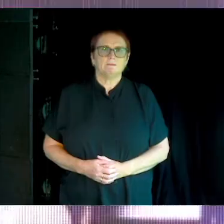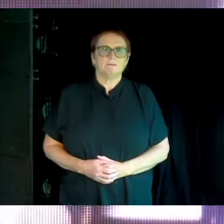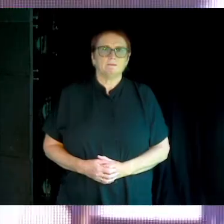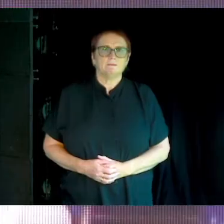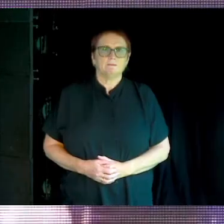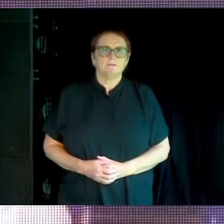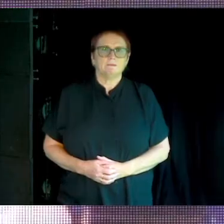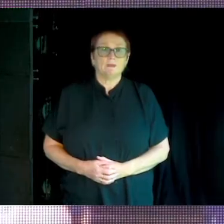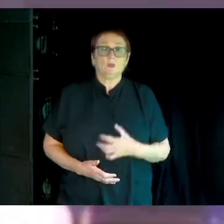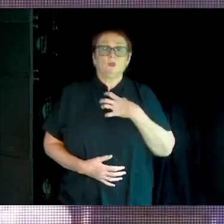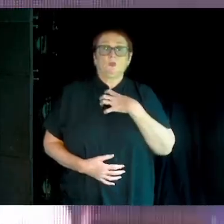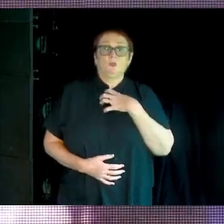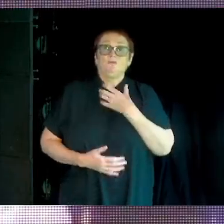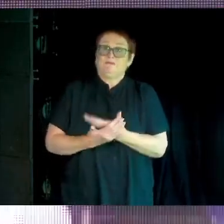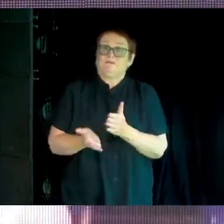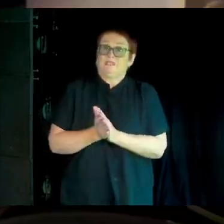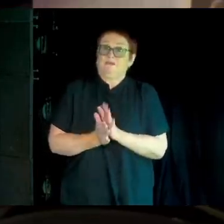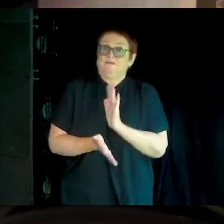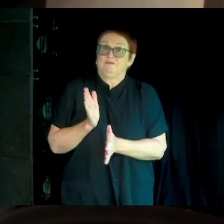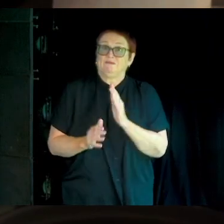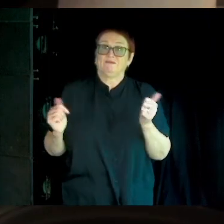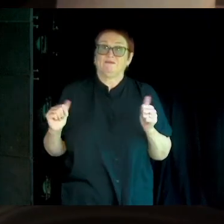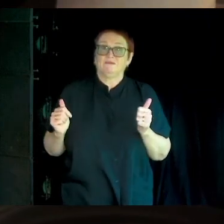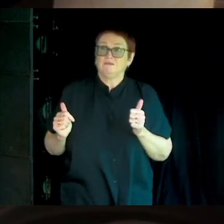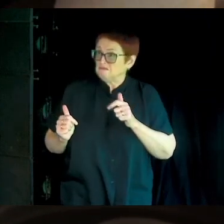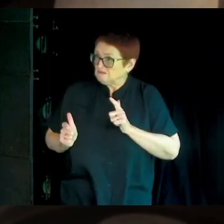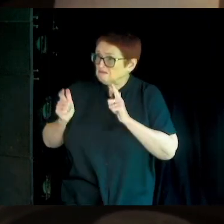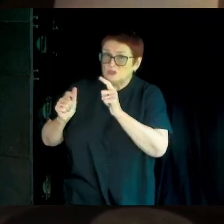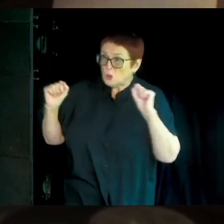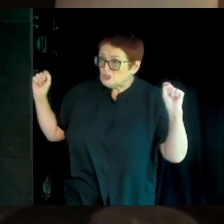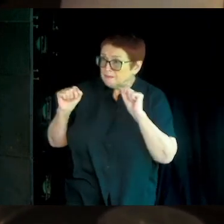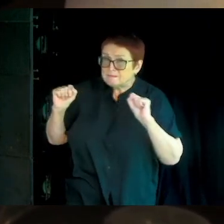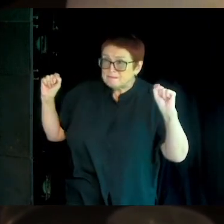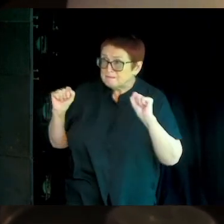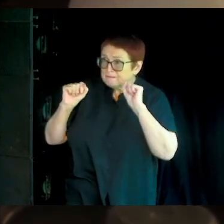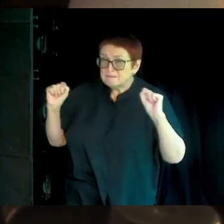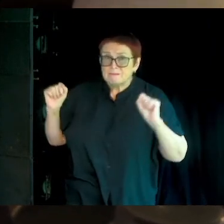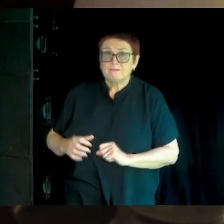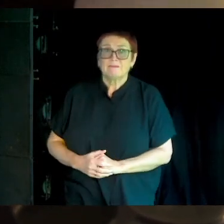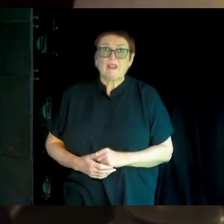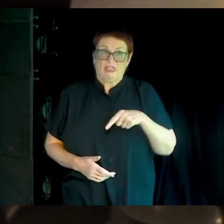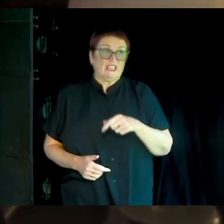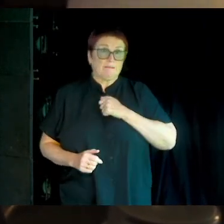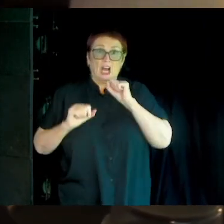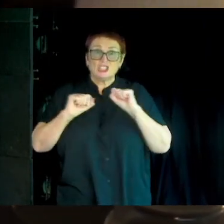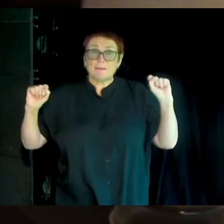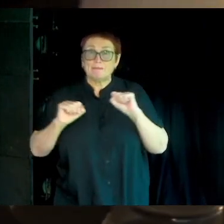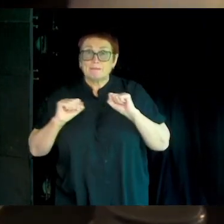whoa so that's how you do it do you go to gym often this is my gym okay in the kitchen really